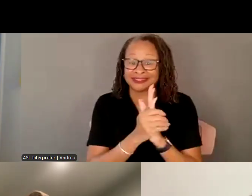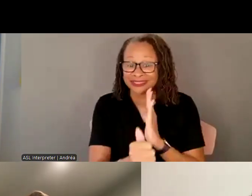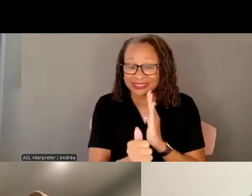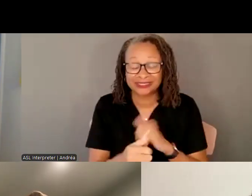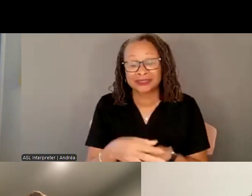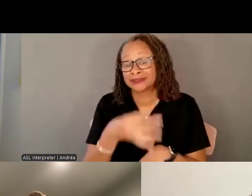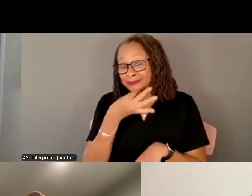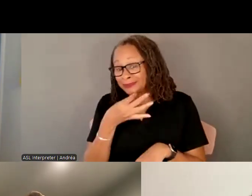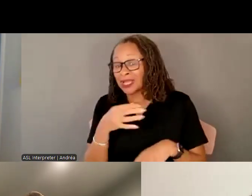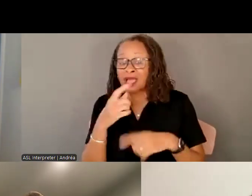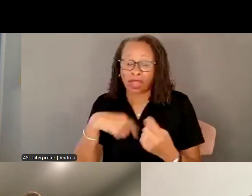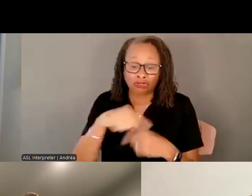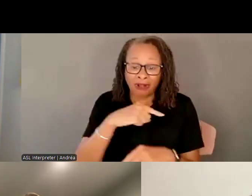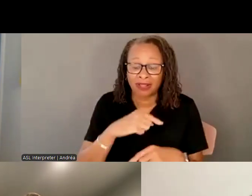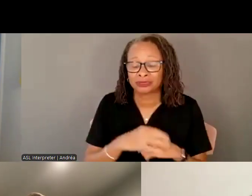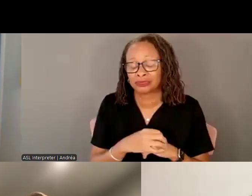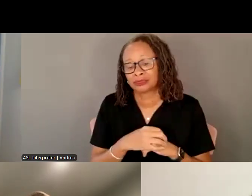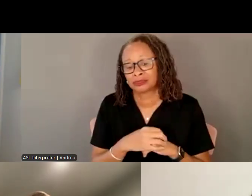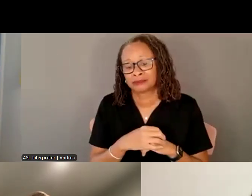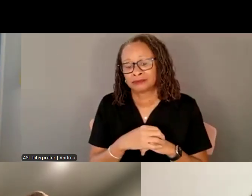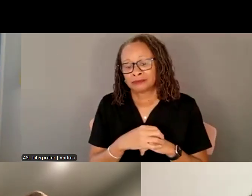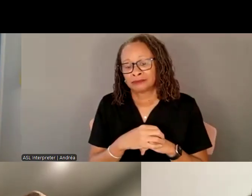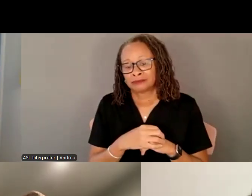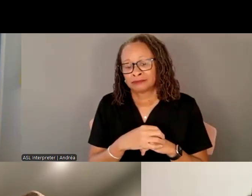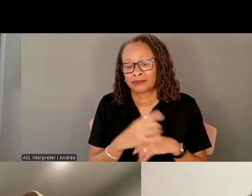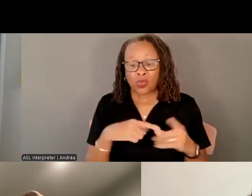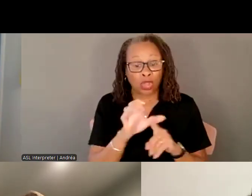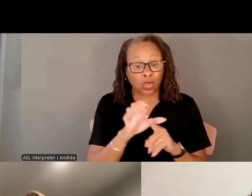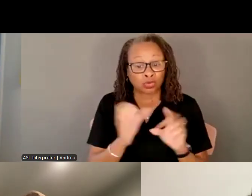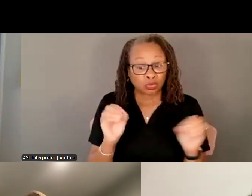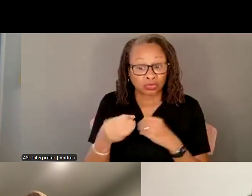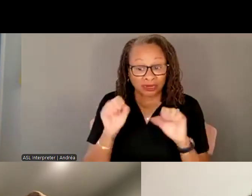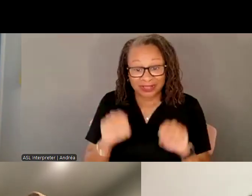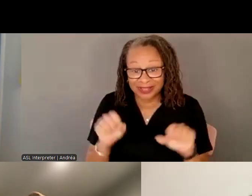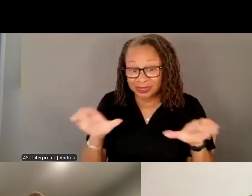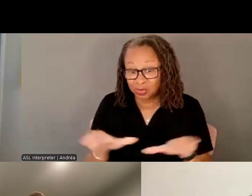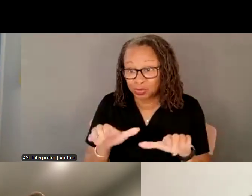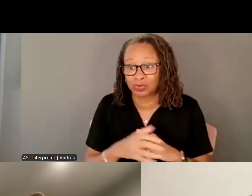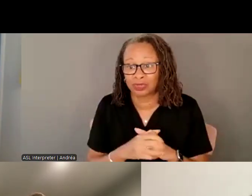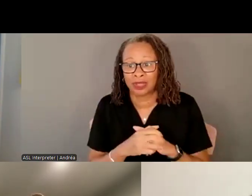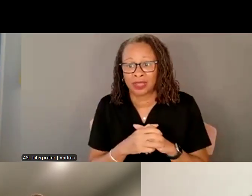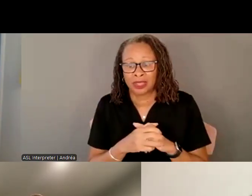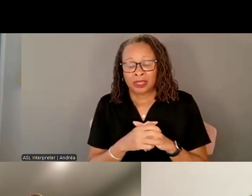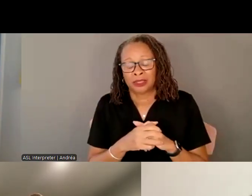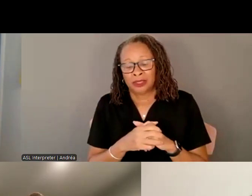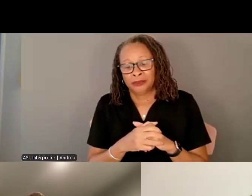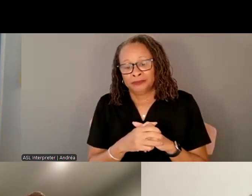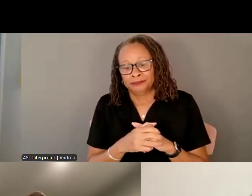around what cultural organizations can do to become